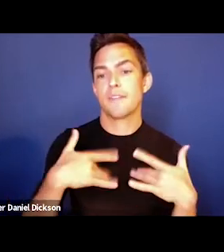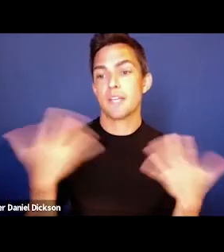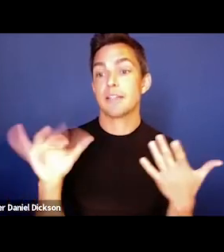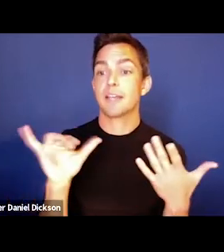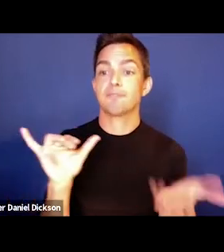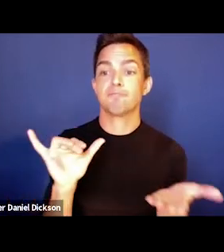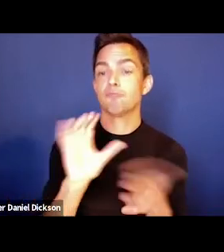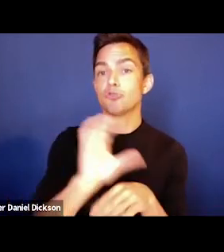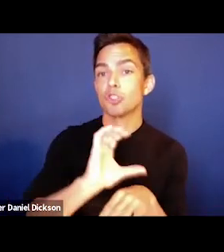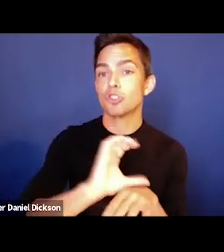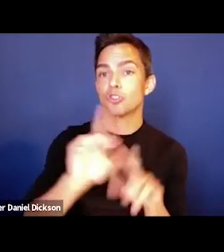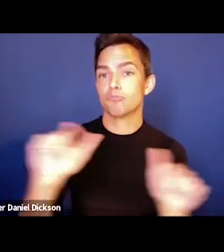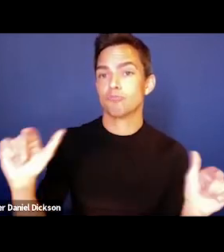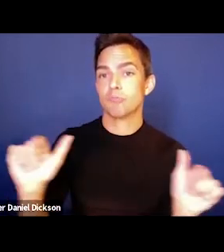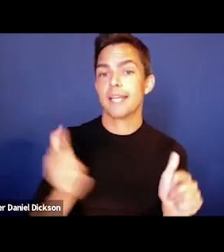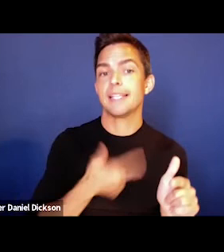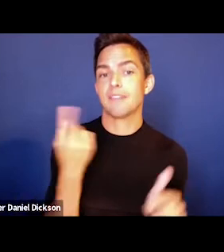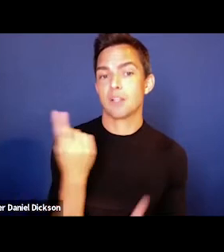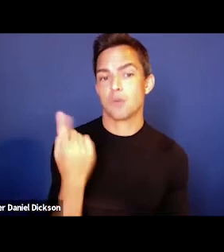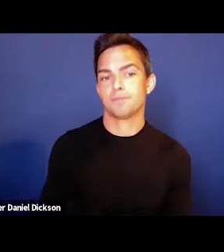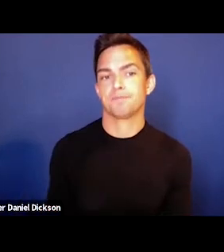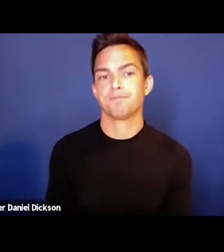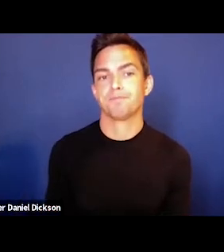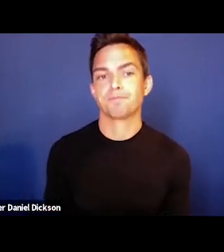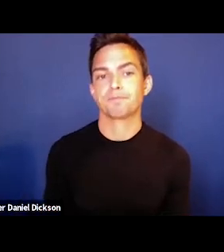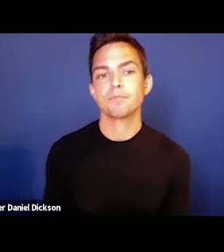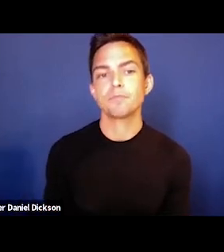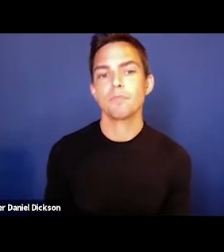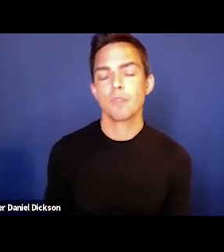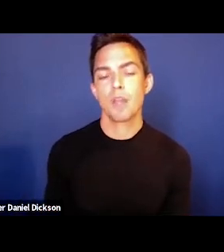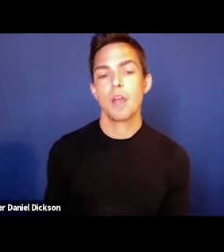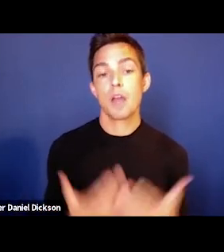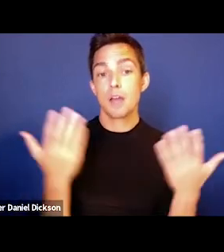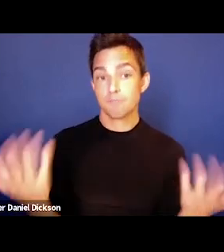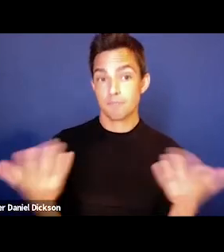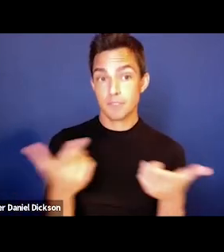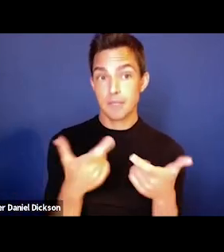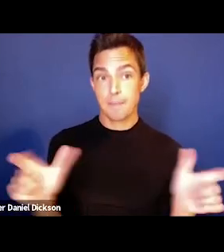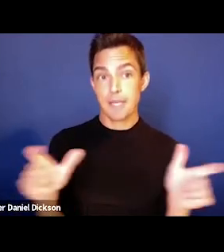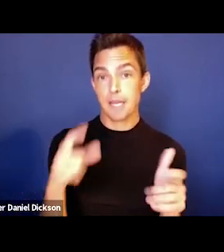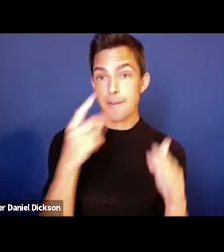church and then living alone so what were the significant predictors of loneliness